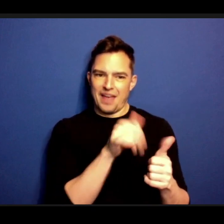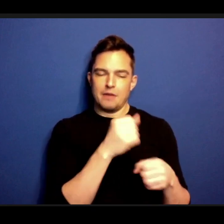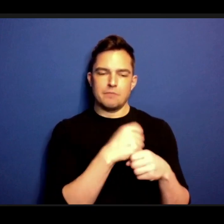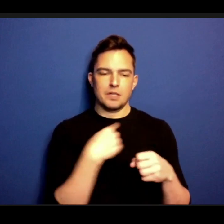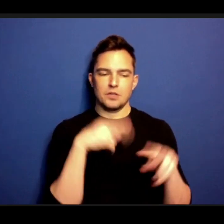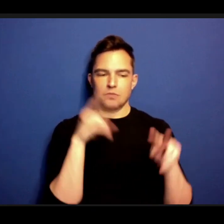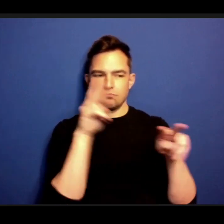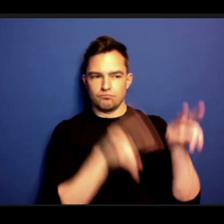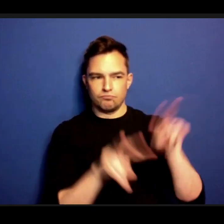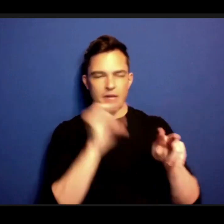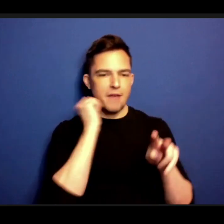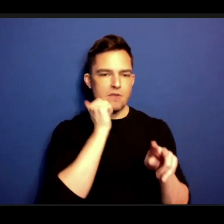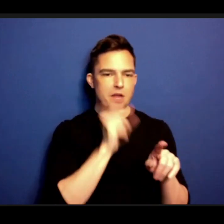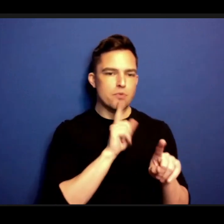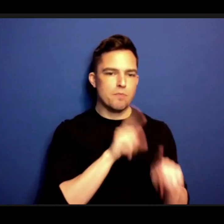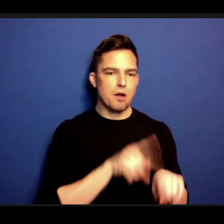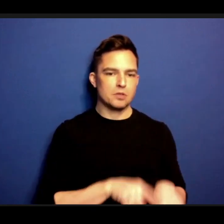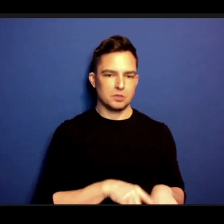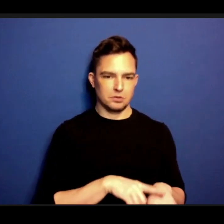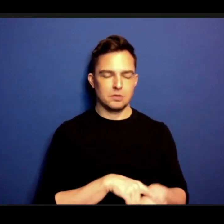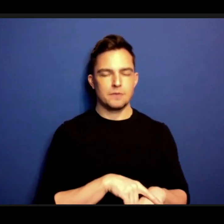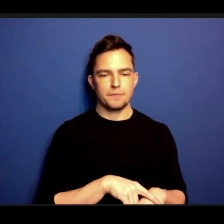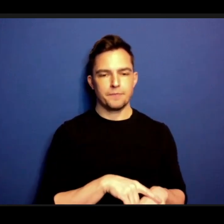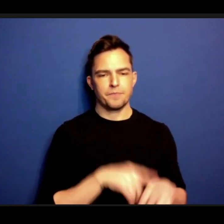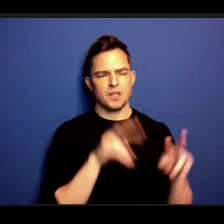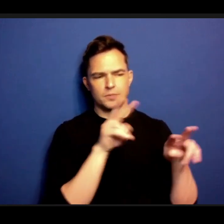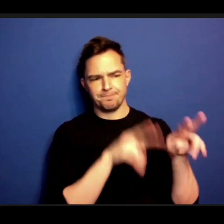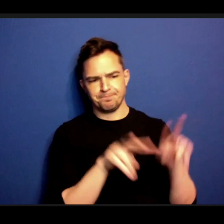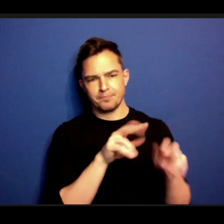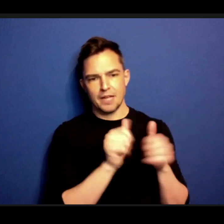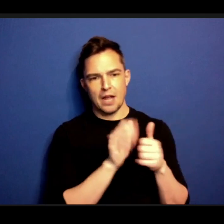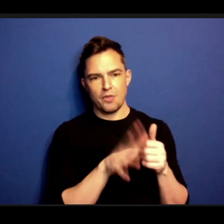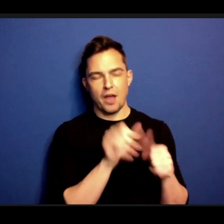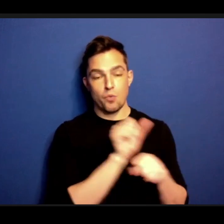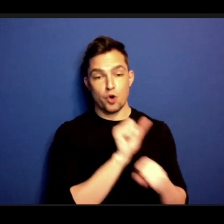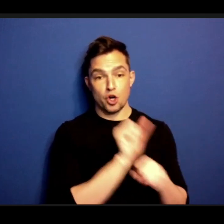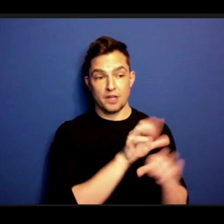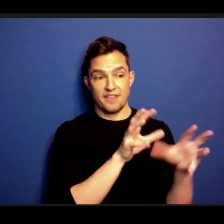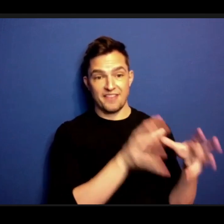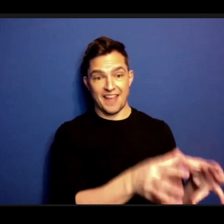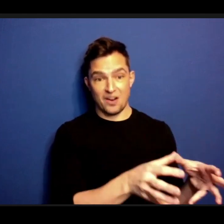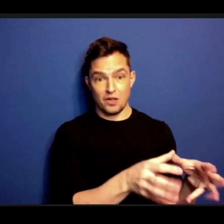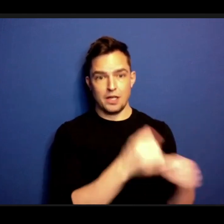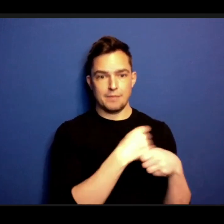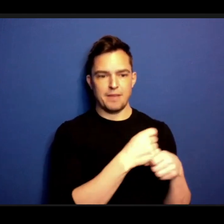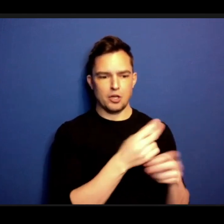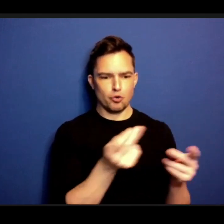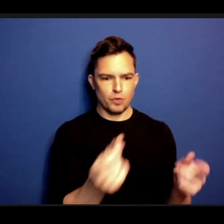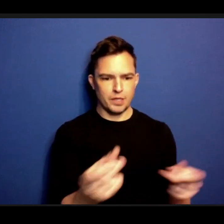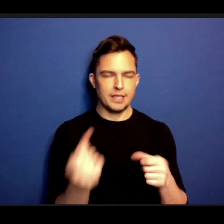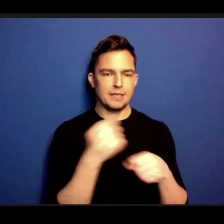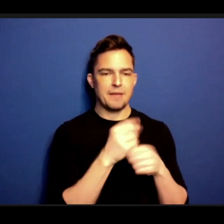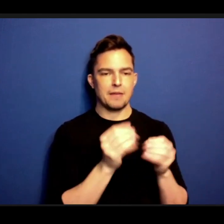kind of responses and really thinking about how that work is produced quickly and accessibly